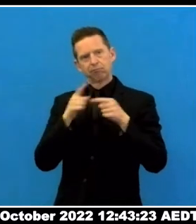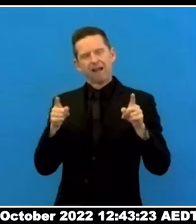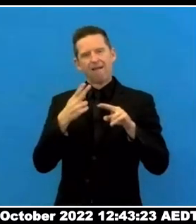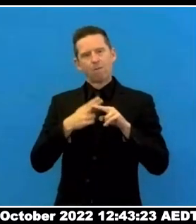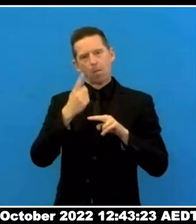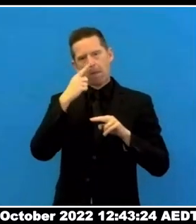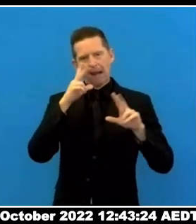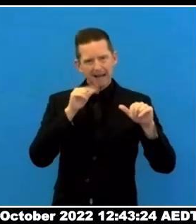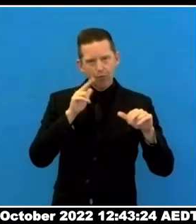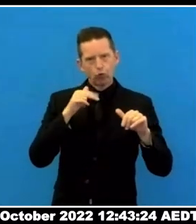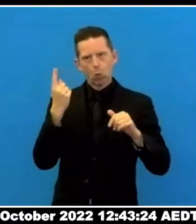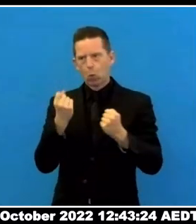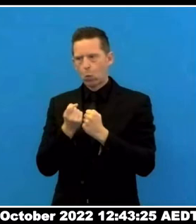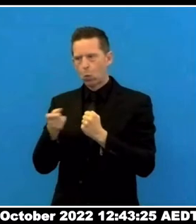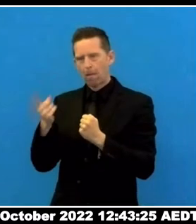So, the Commissioners have the report.